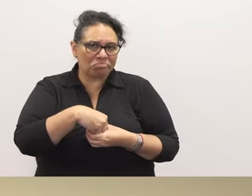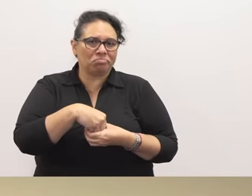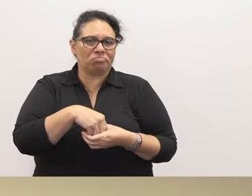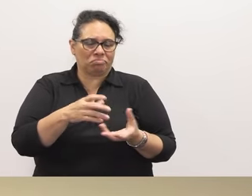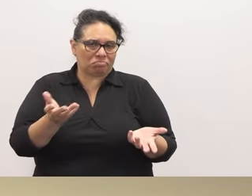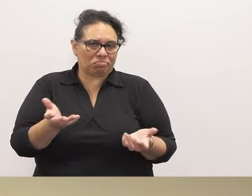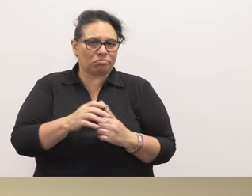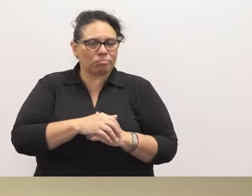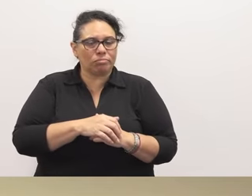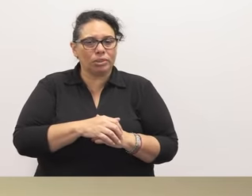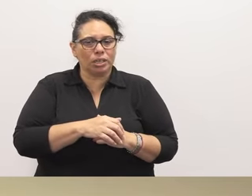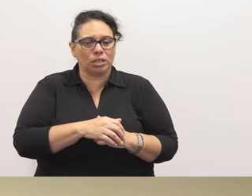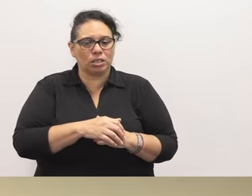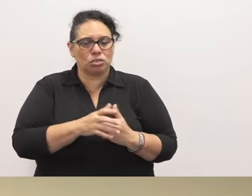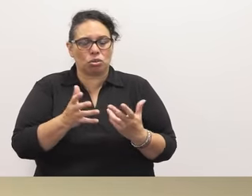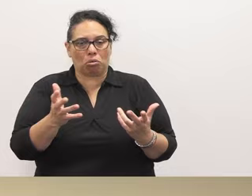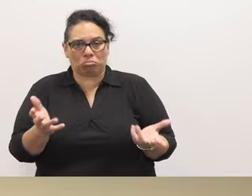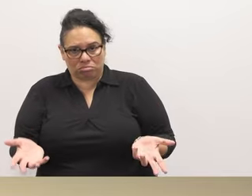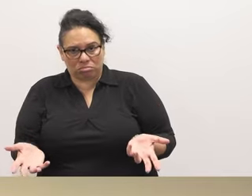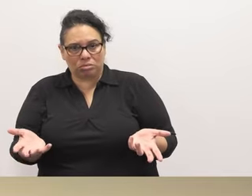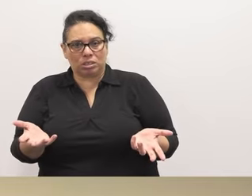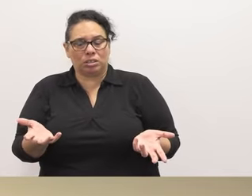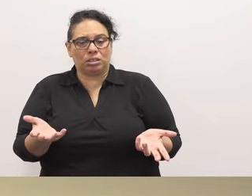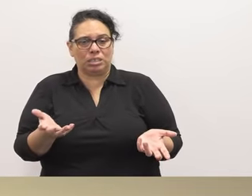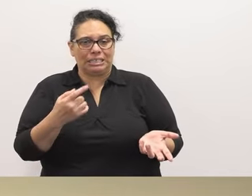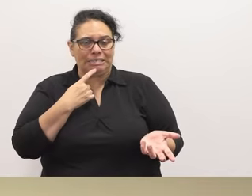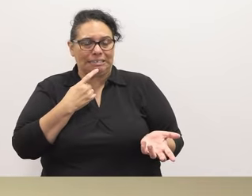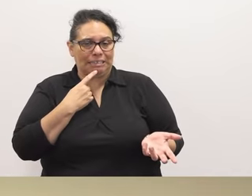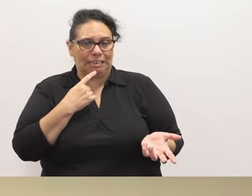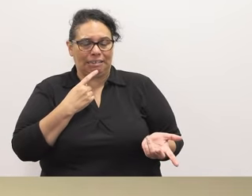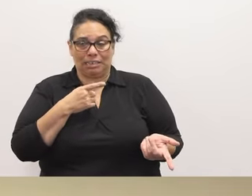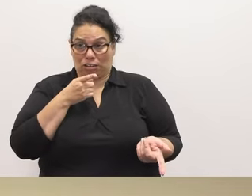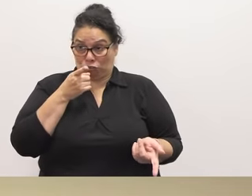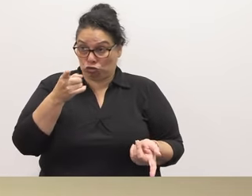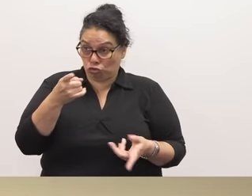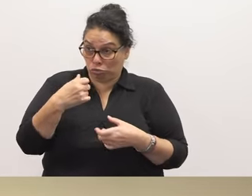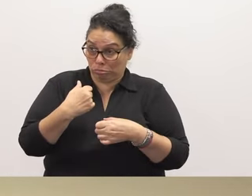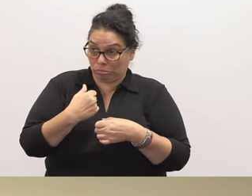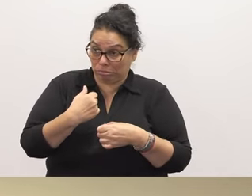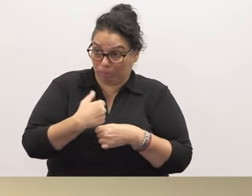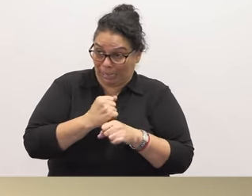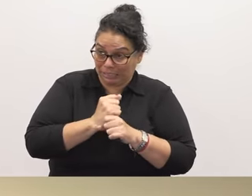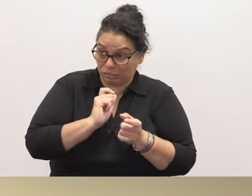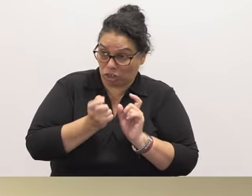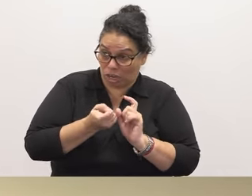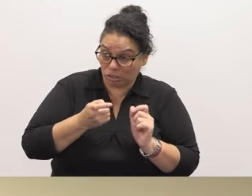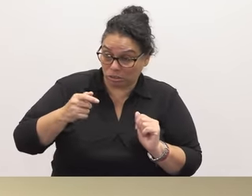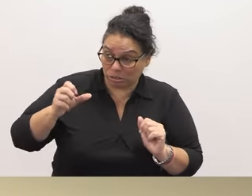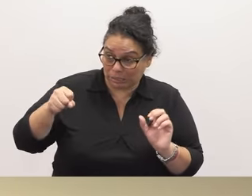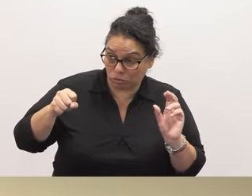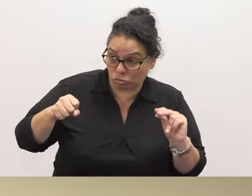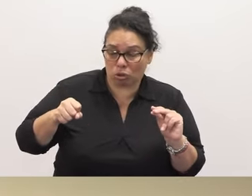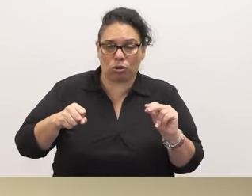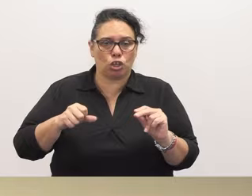And so the instrument then just exists to say, have you actually made these pivots yet? And you won't make all of them all at once.